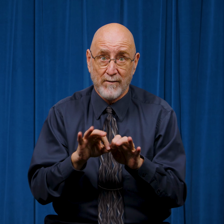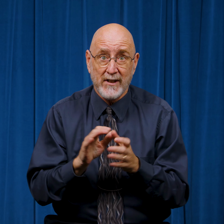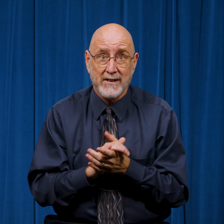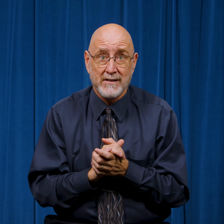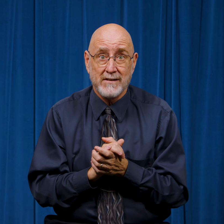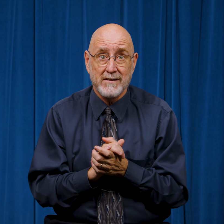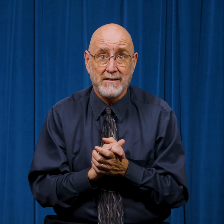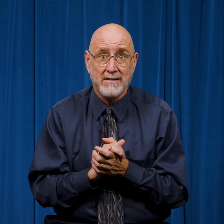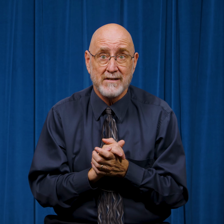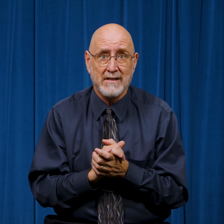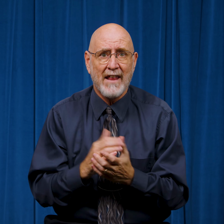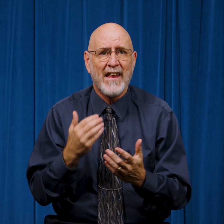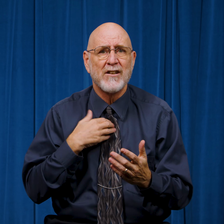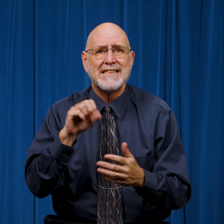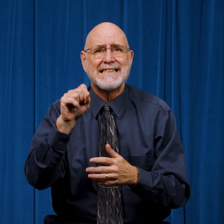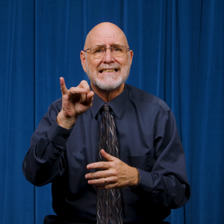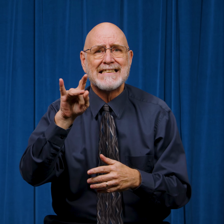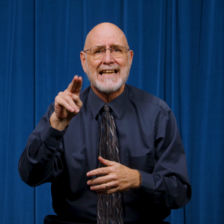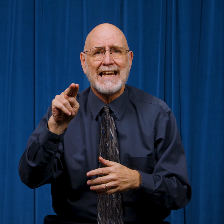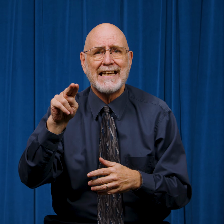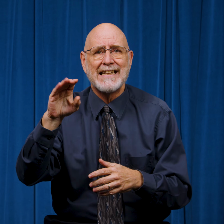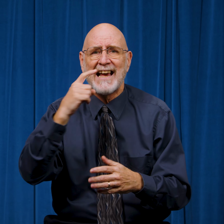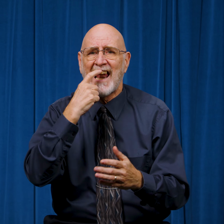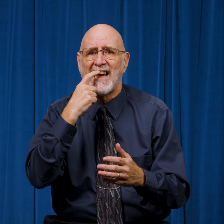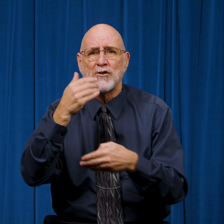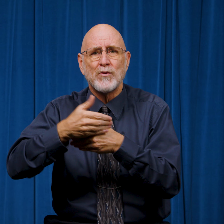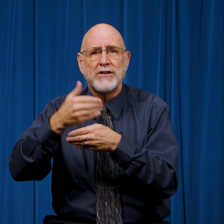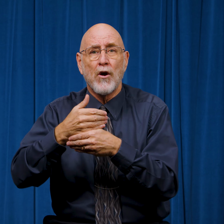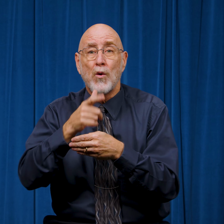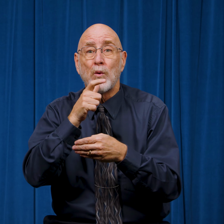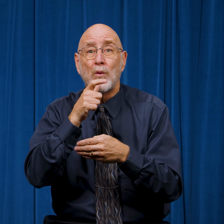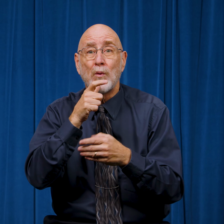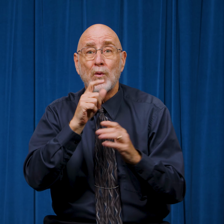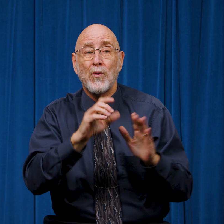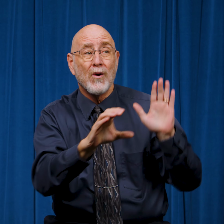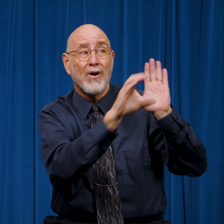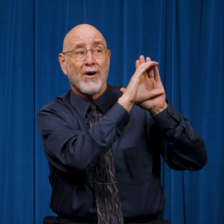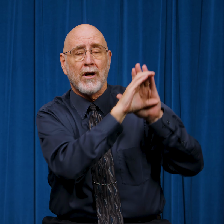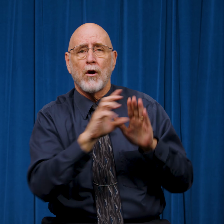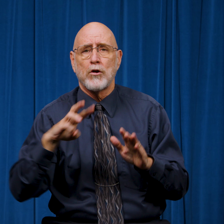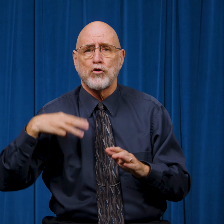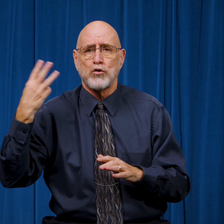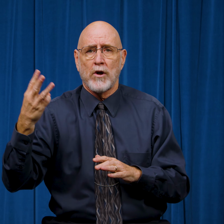There is a stained glass window of George Washington praying on one knee